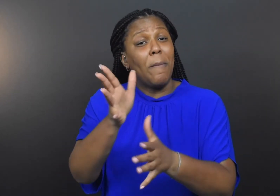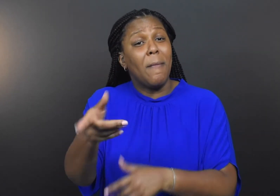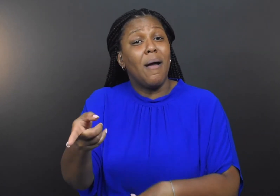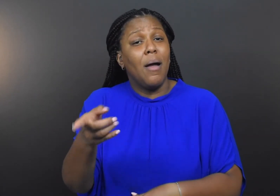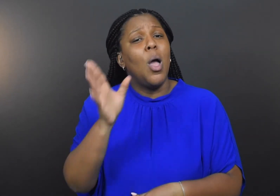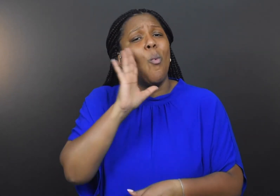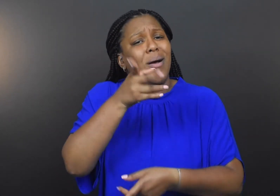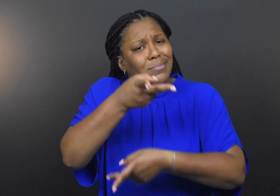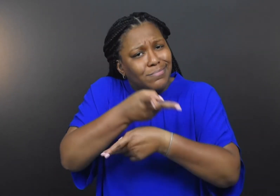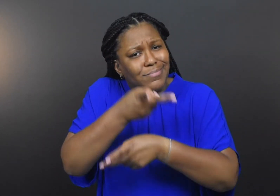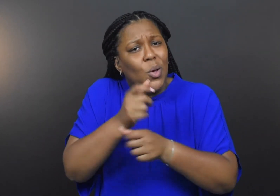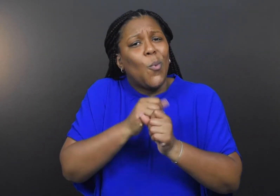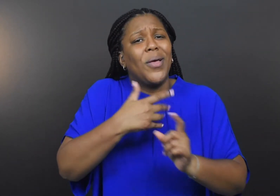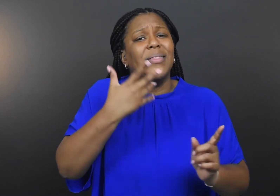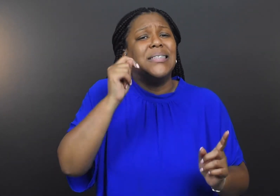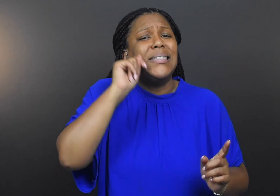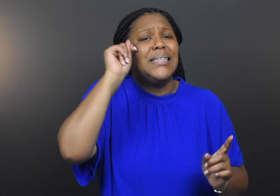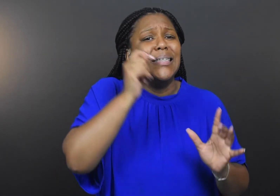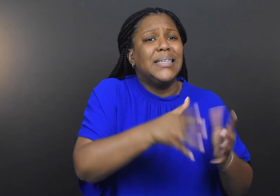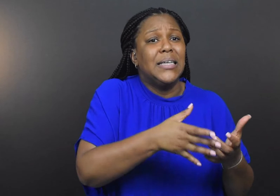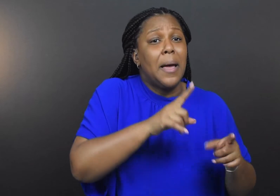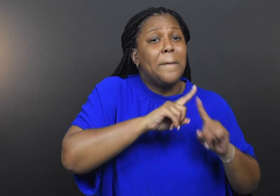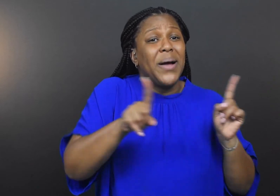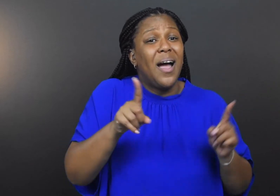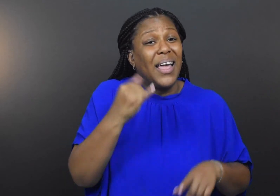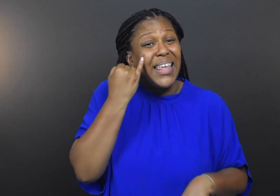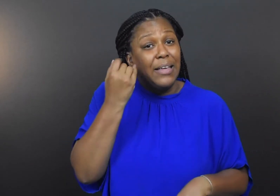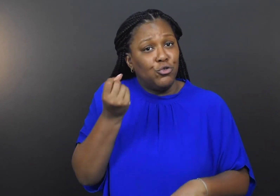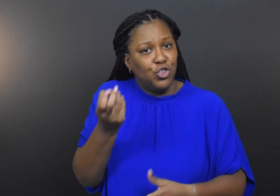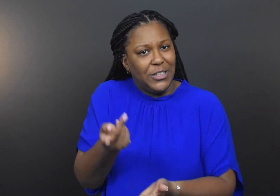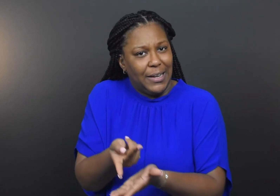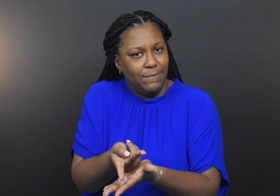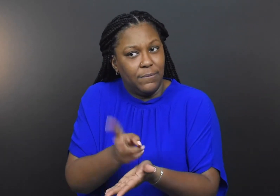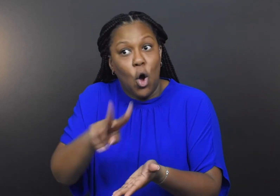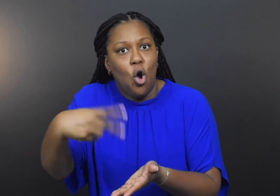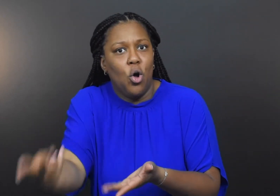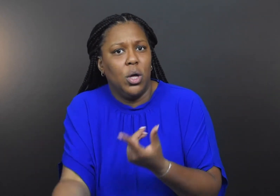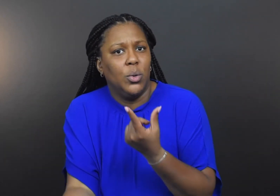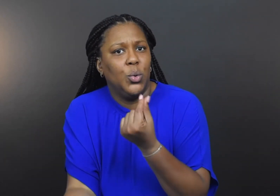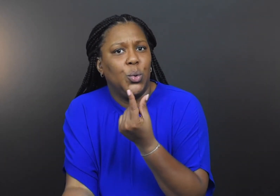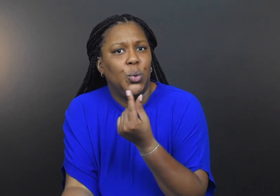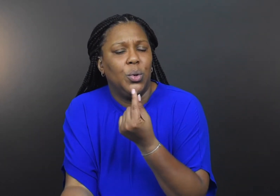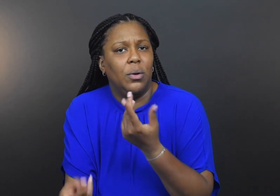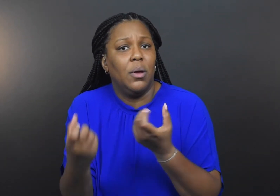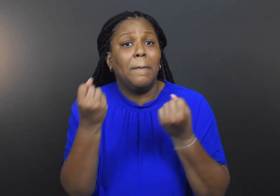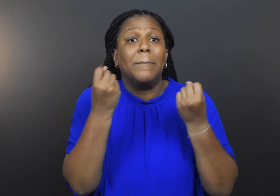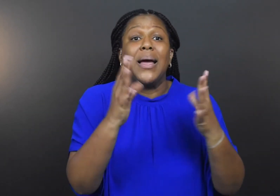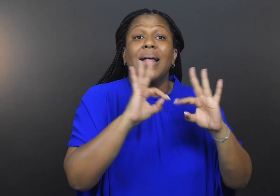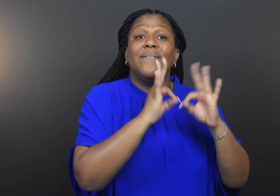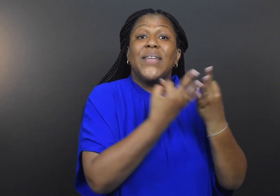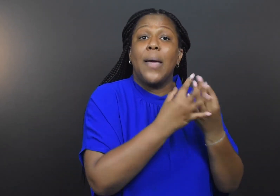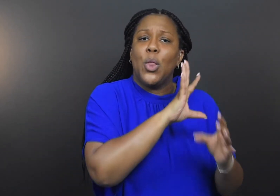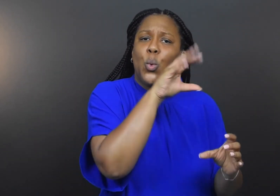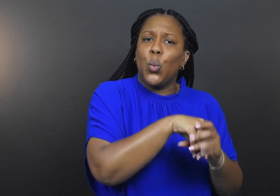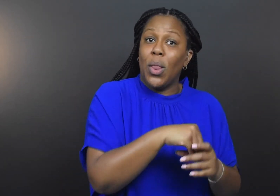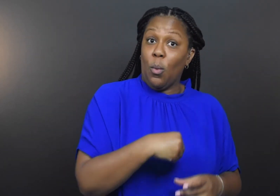Grandma will care for the teens, but what if she falls? Many families, including White families,